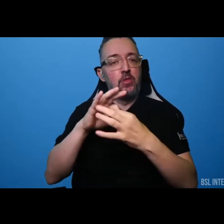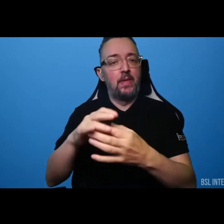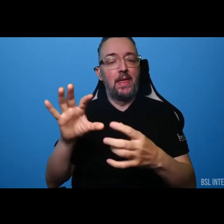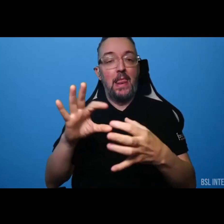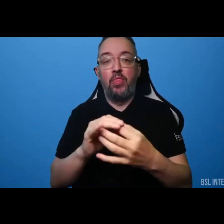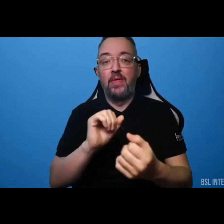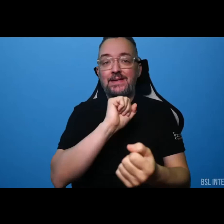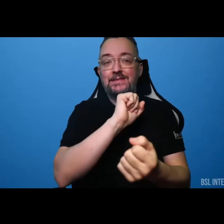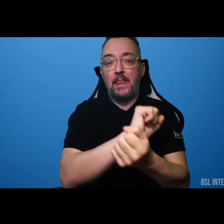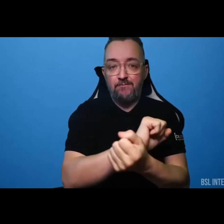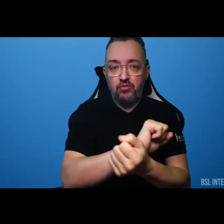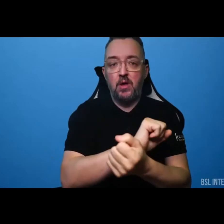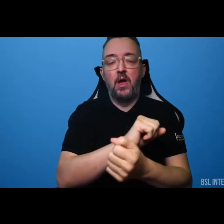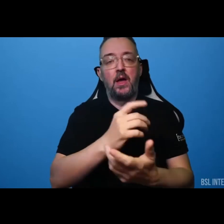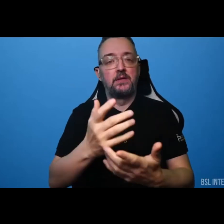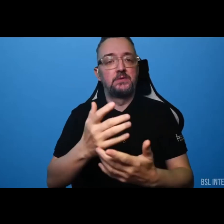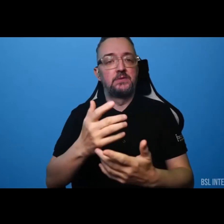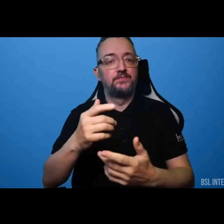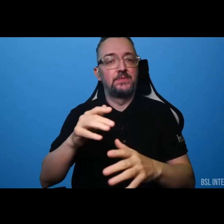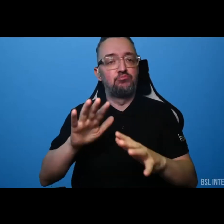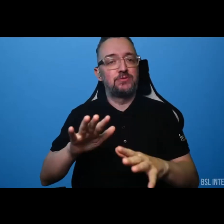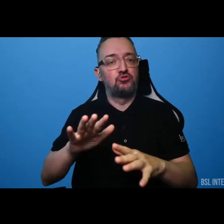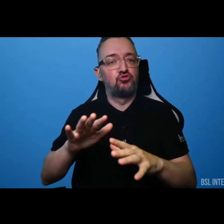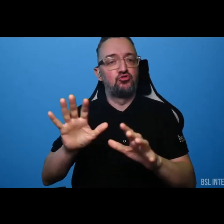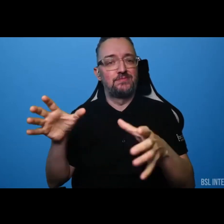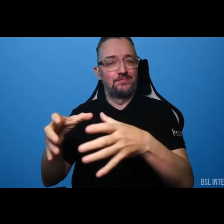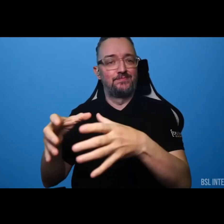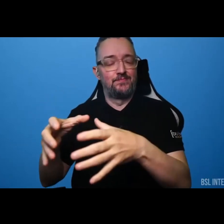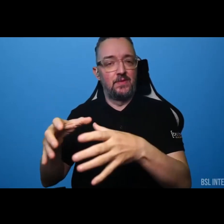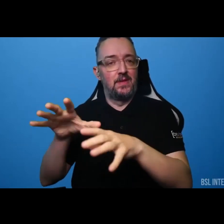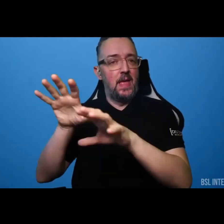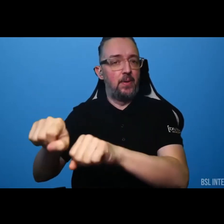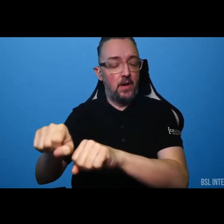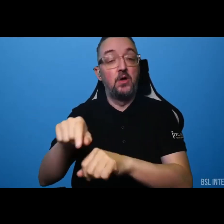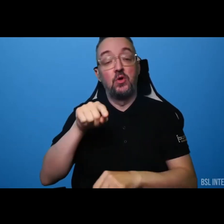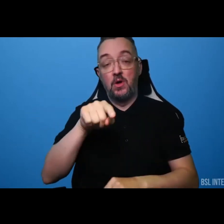and to bring those stories in our galleries. So in his work, he's been building